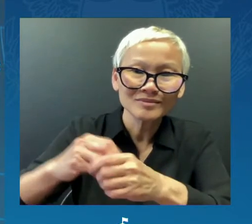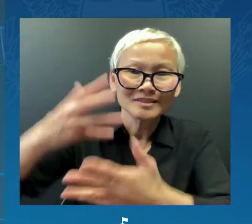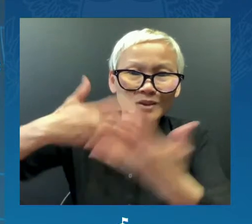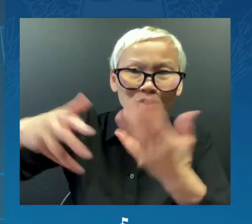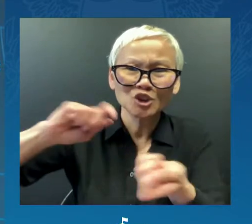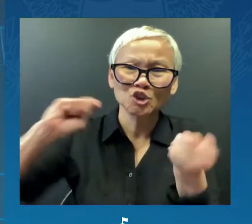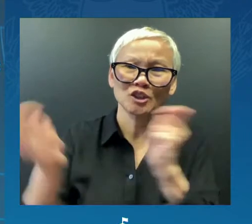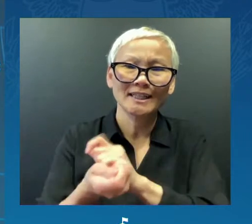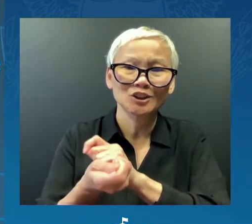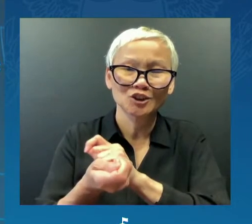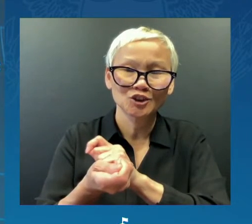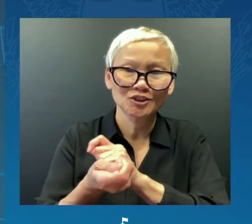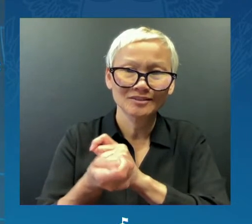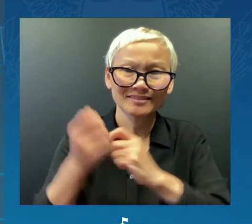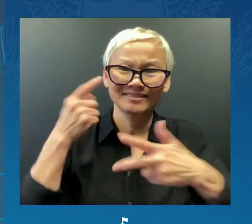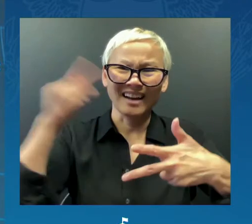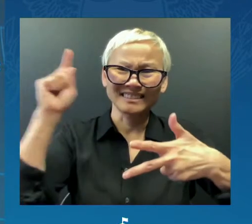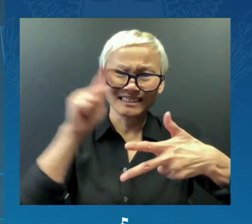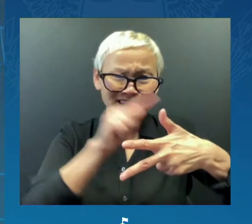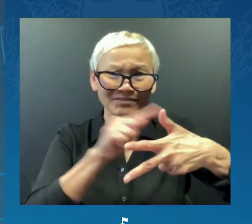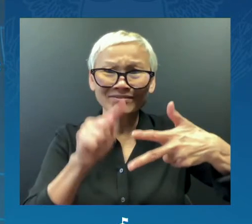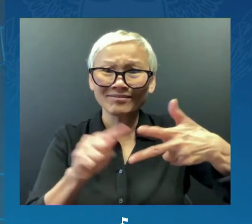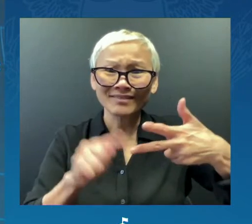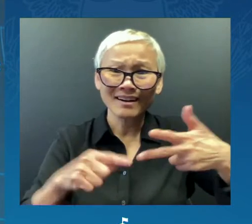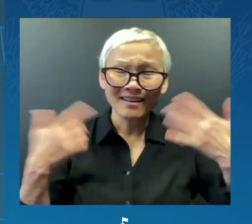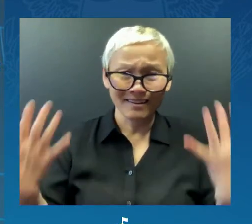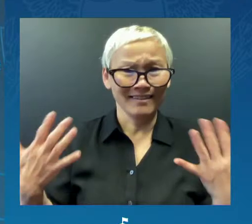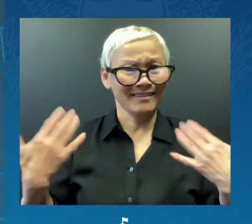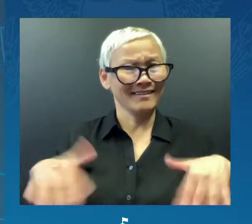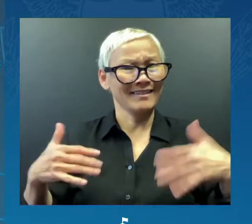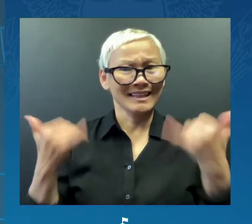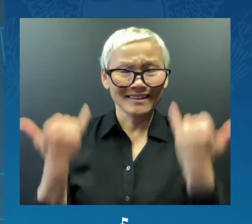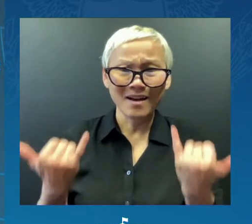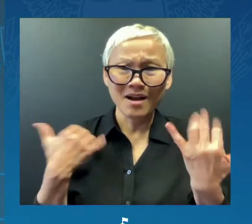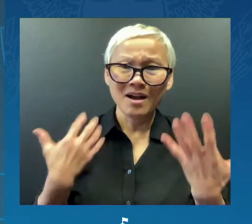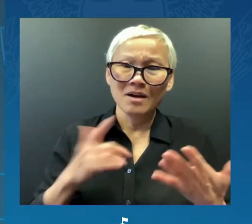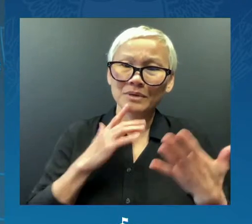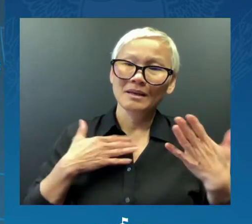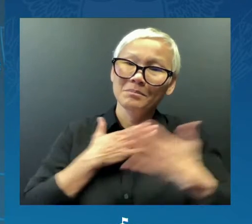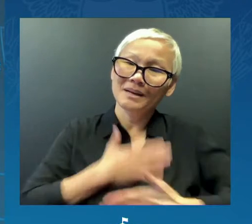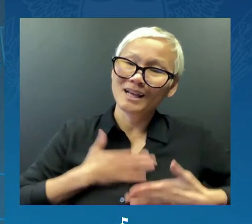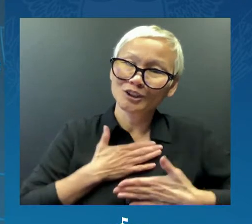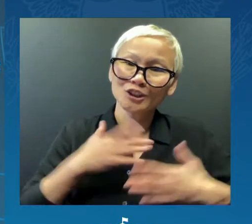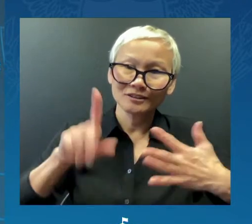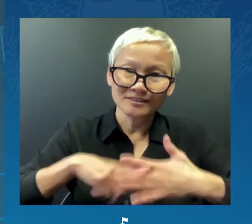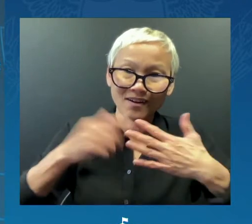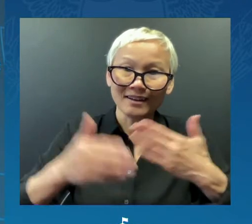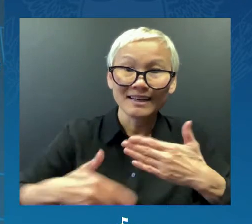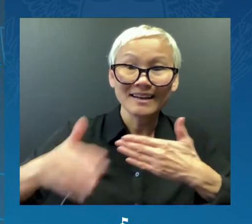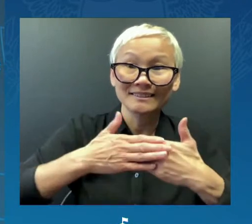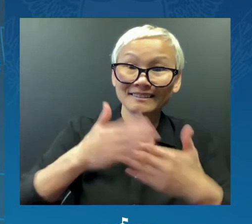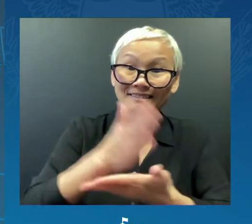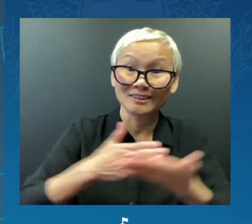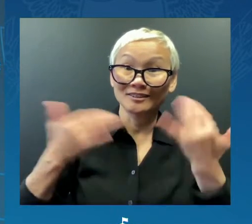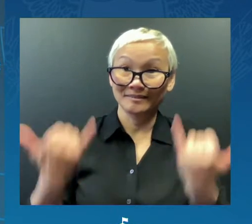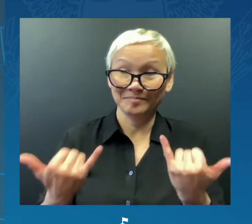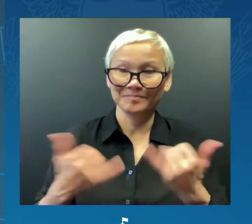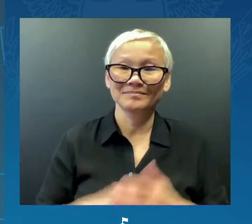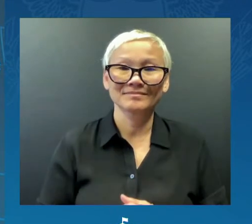it is now my great pleasure to launch the next phase of YALI: a new investment of $100 million with which --